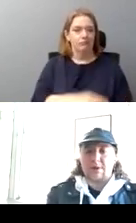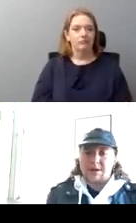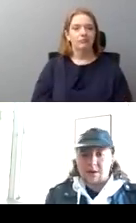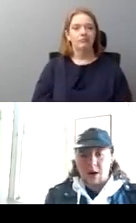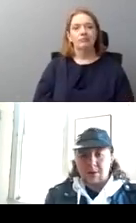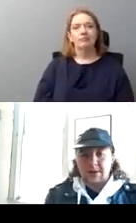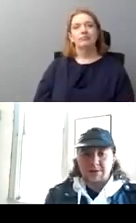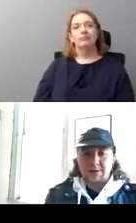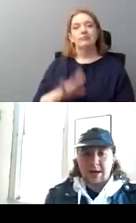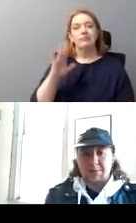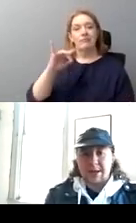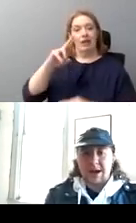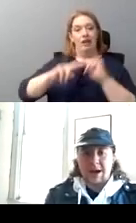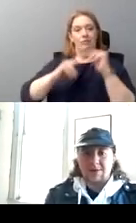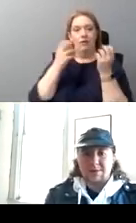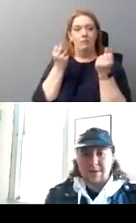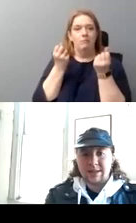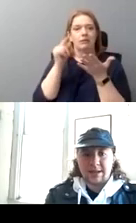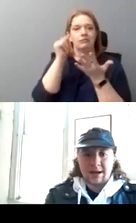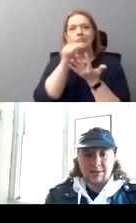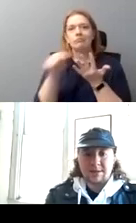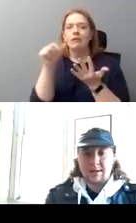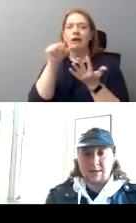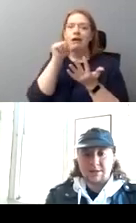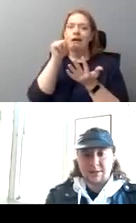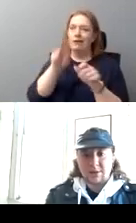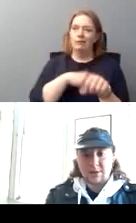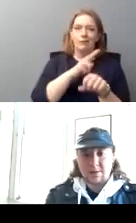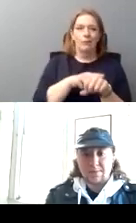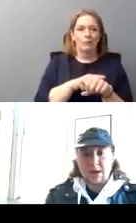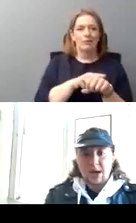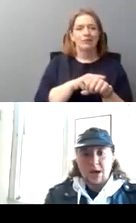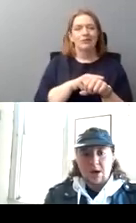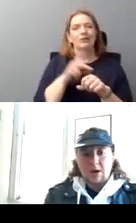many uncommon features that predate Ireland's maintenance actions in addition to his home. On